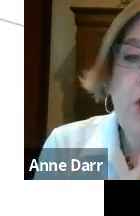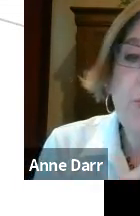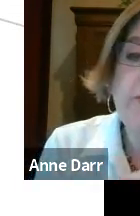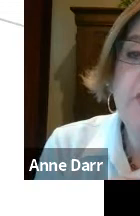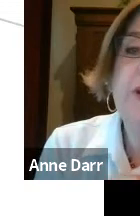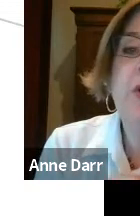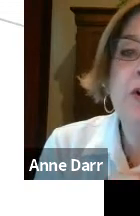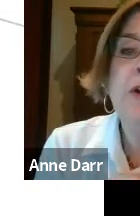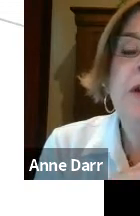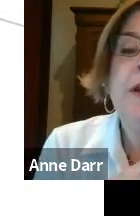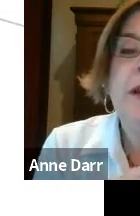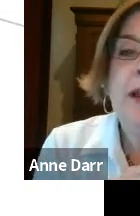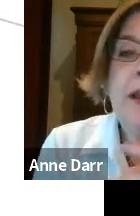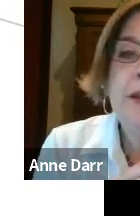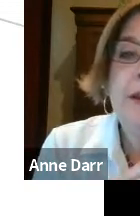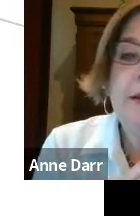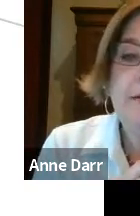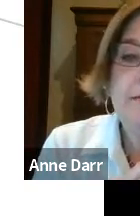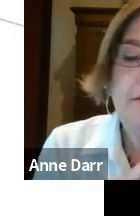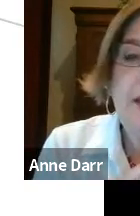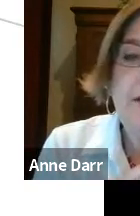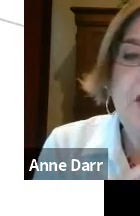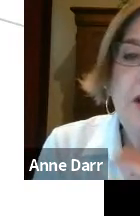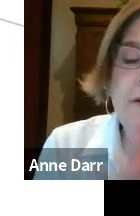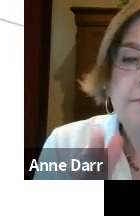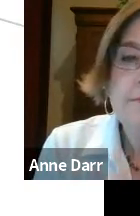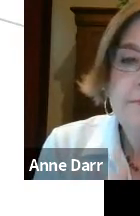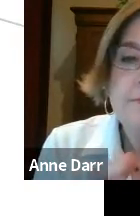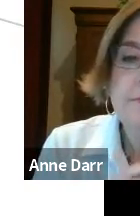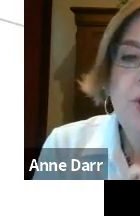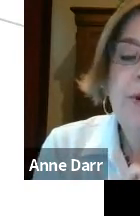in our rear view mirror and not where we are right now.